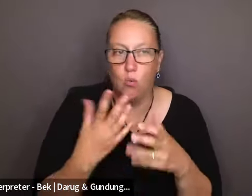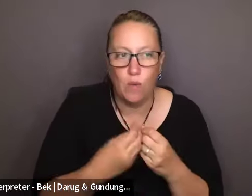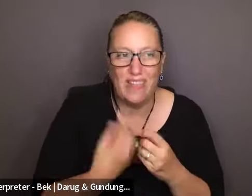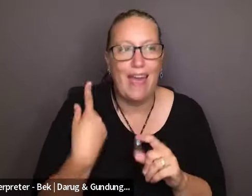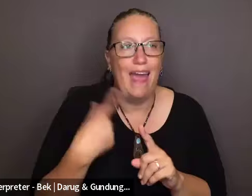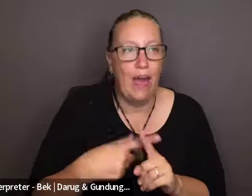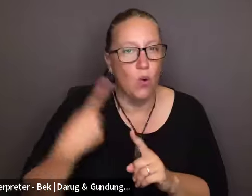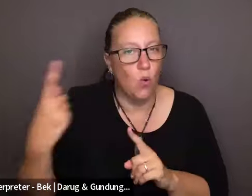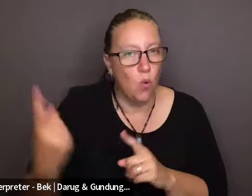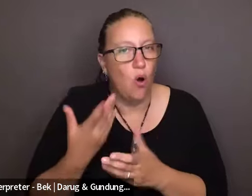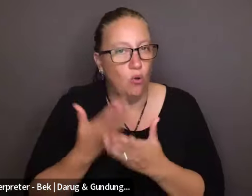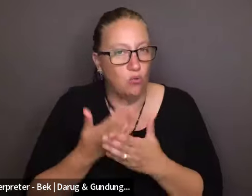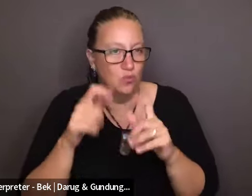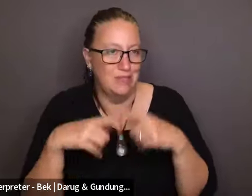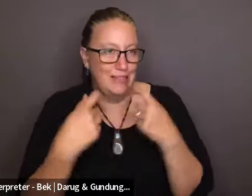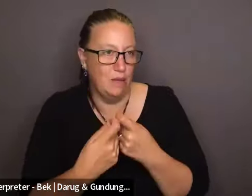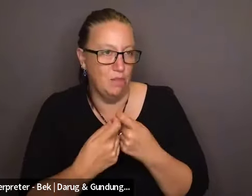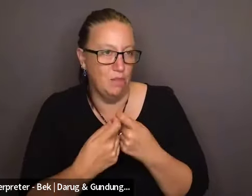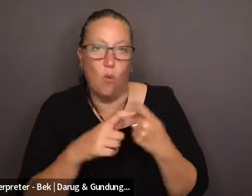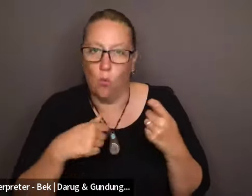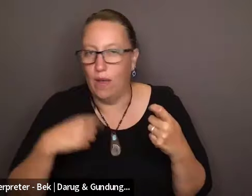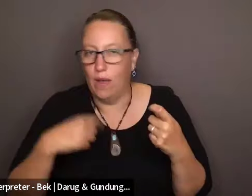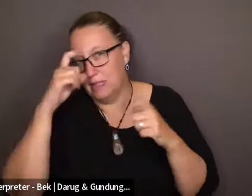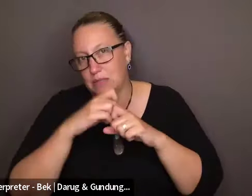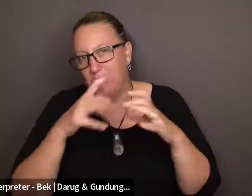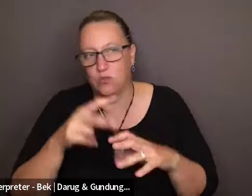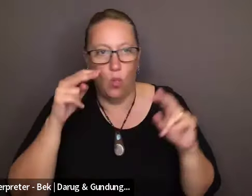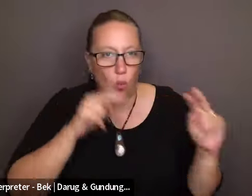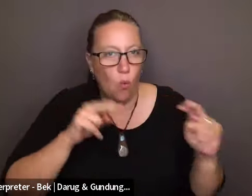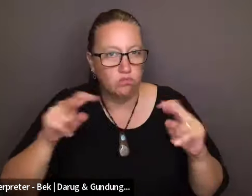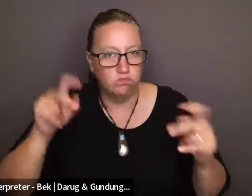dependent on the cohort that you are working with and the